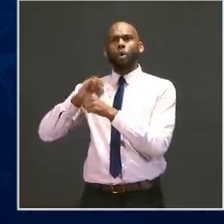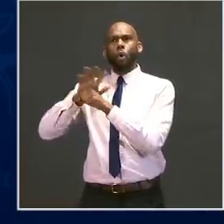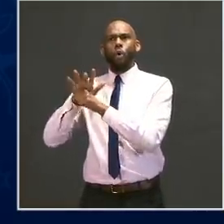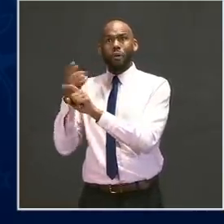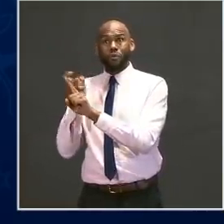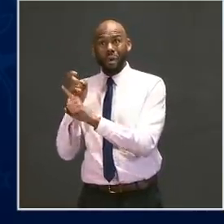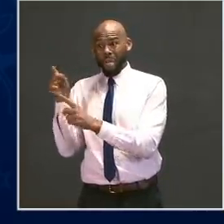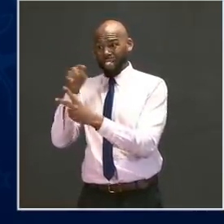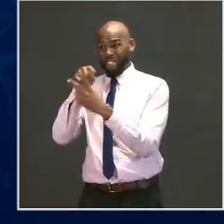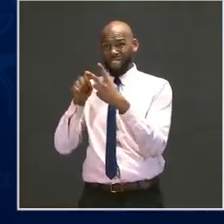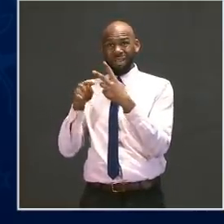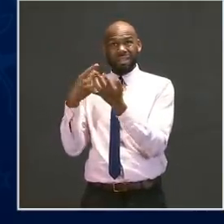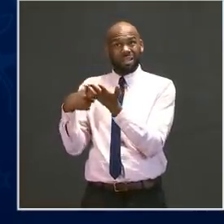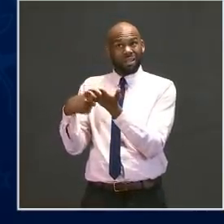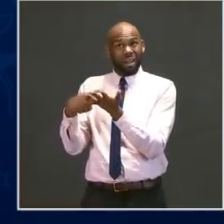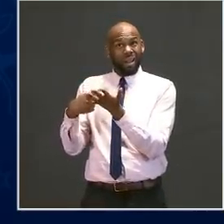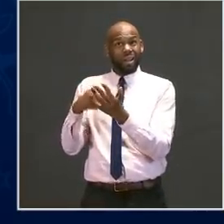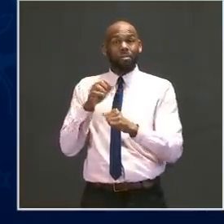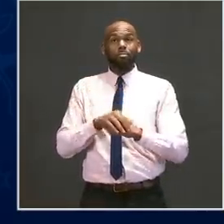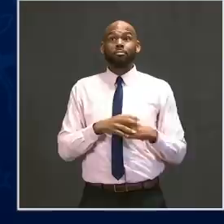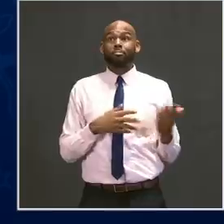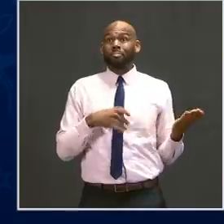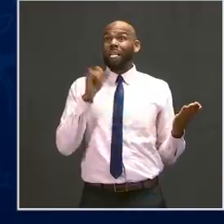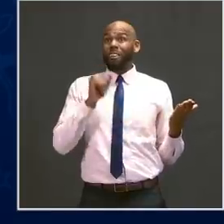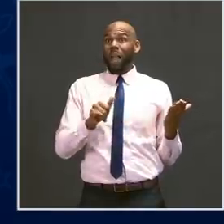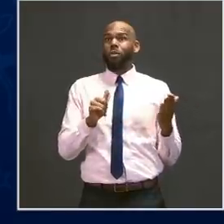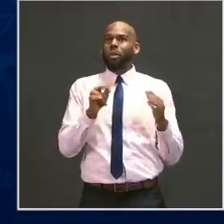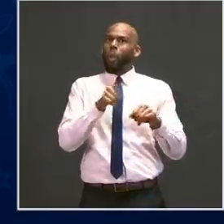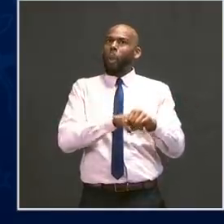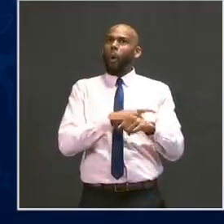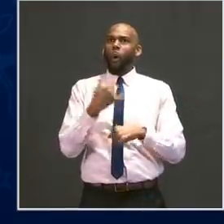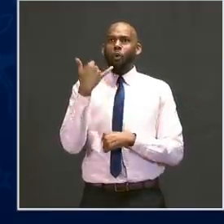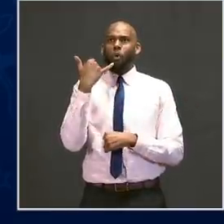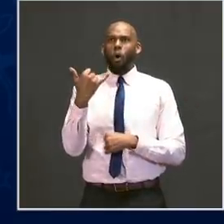Ms. Psaki: Well, it was a lengthy call, as you noted and as the President noted this morning.